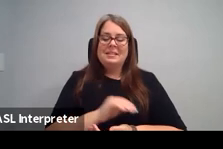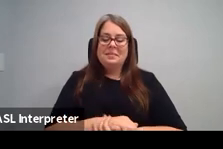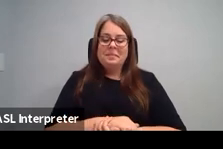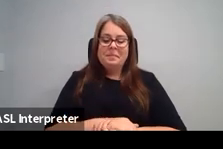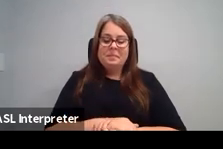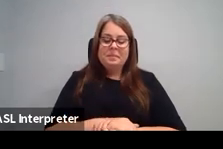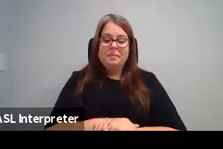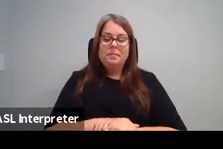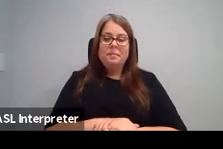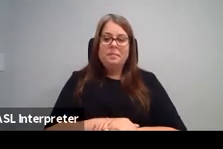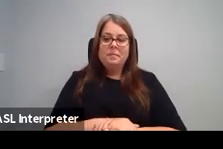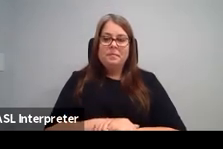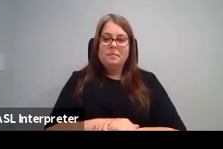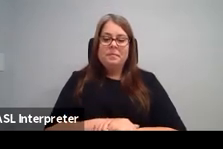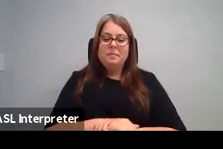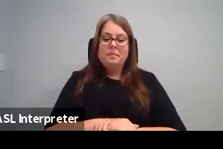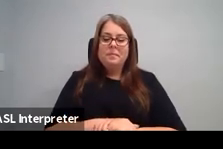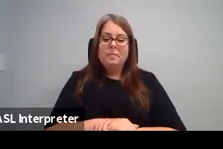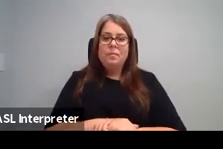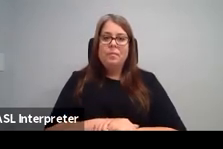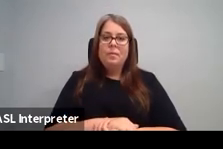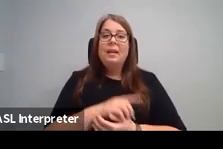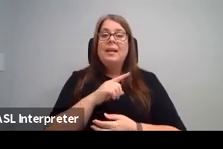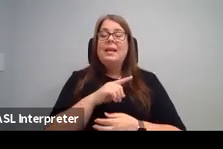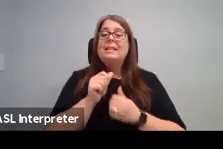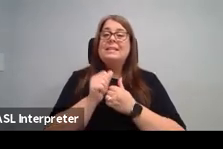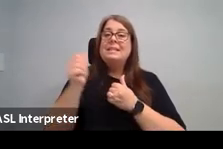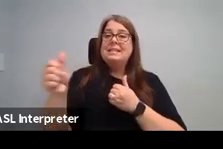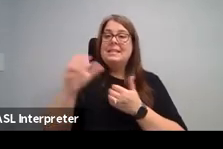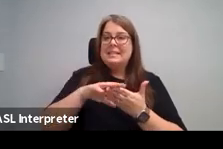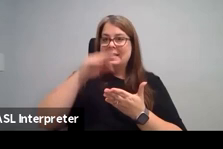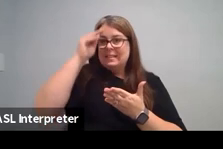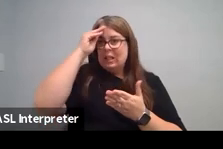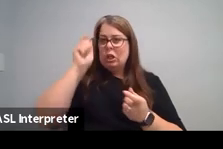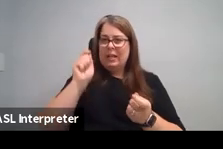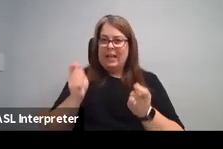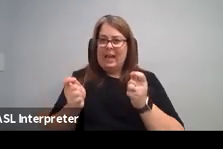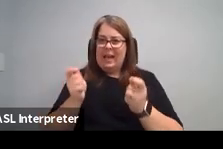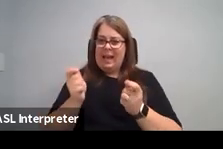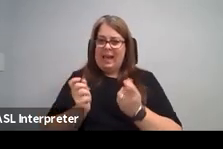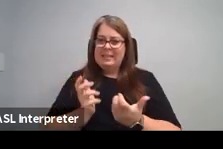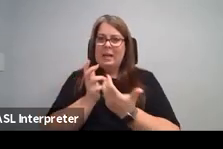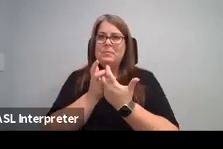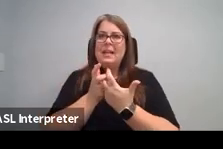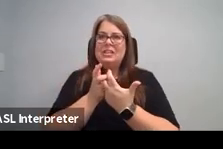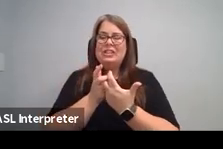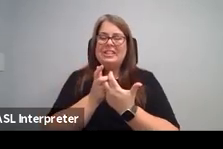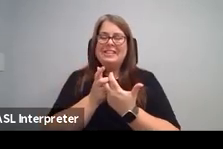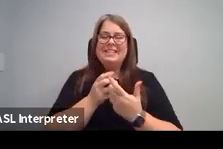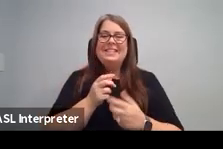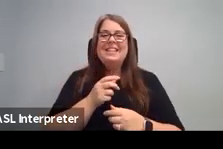Allison Frenzel : This is the distance learning adaptation planning template. This is actually designed to be student facing